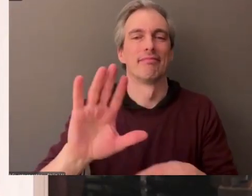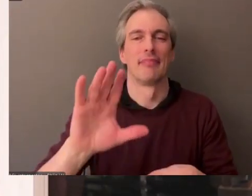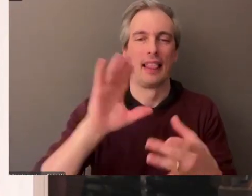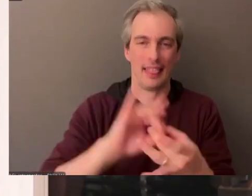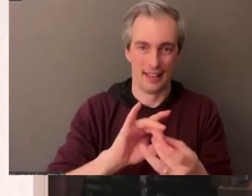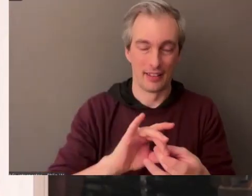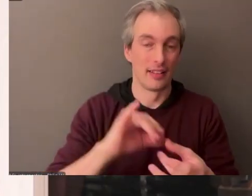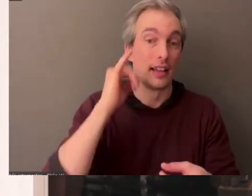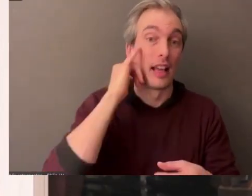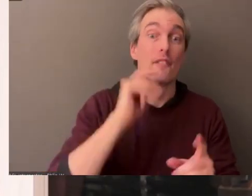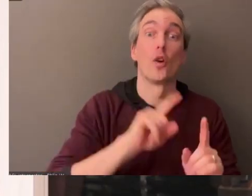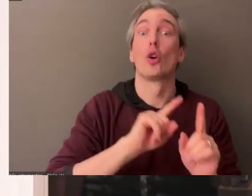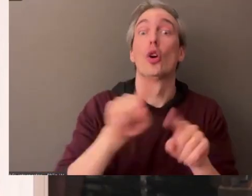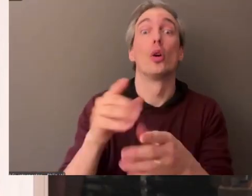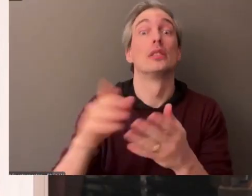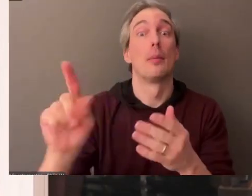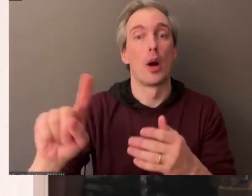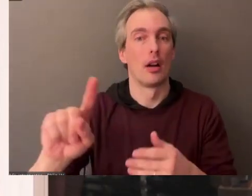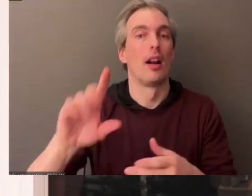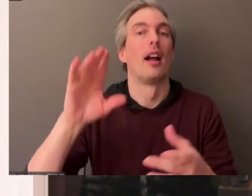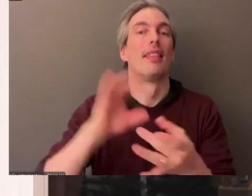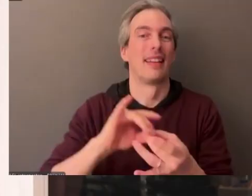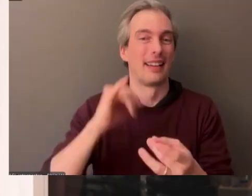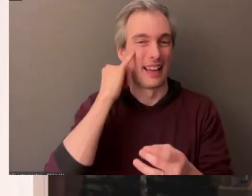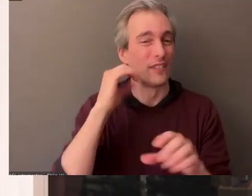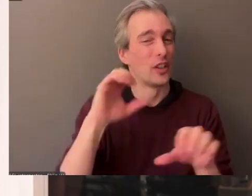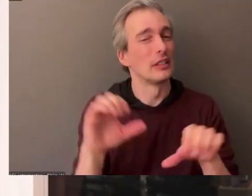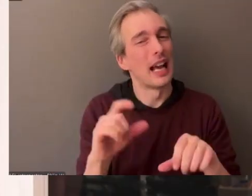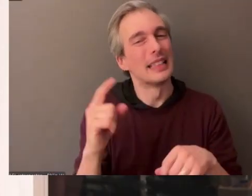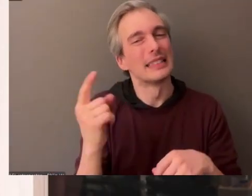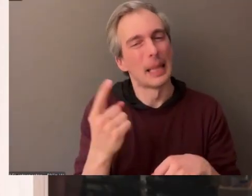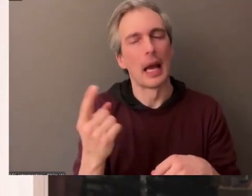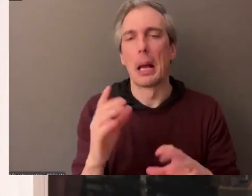Technically you are kind of going somewhere, but you're going somewhere within the context of the form. So that's doing something.